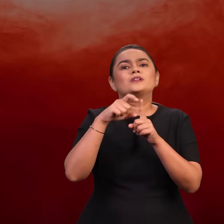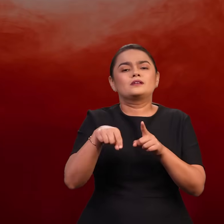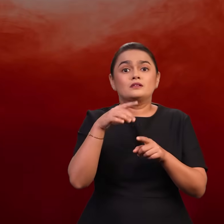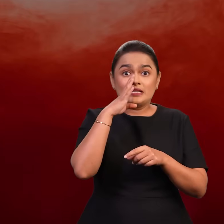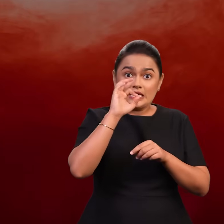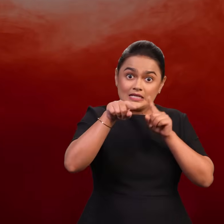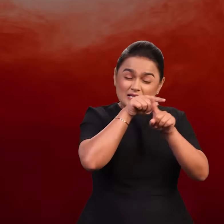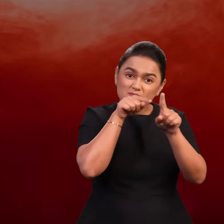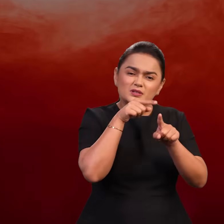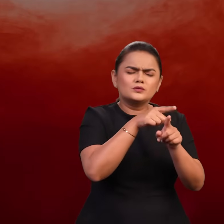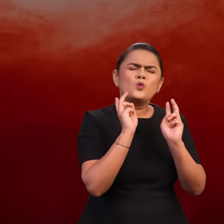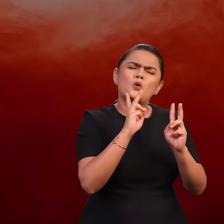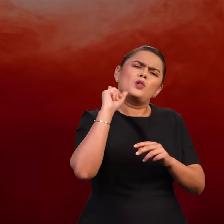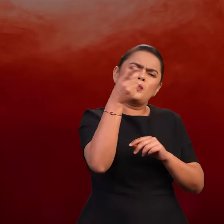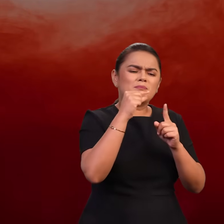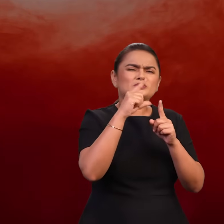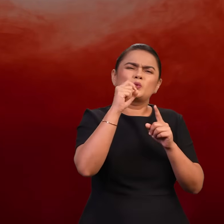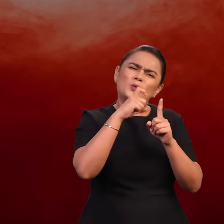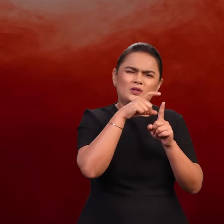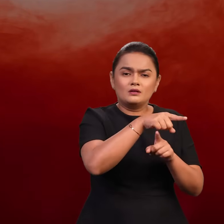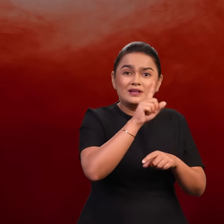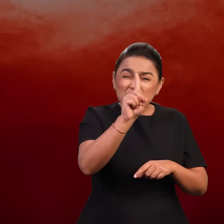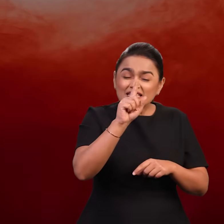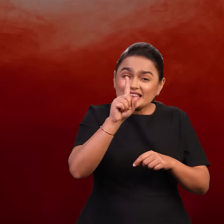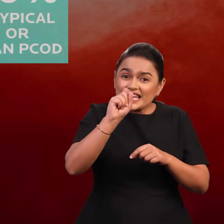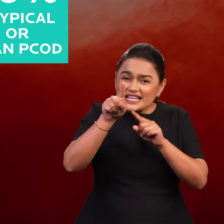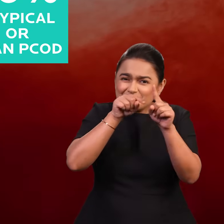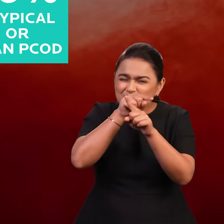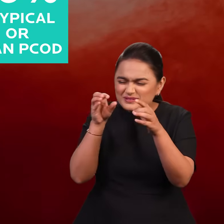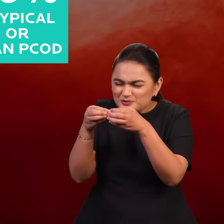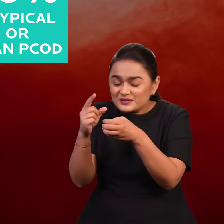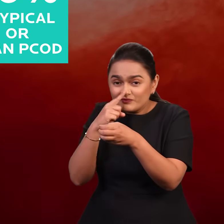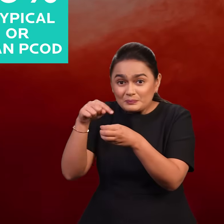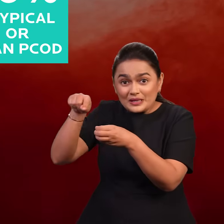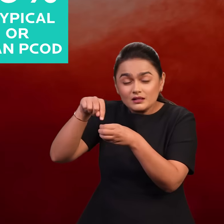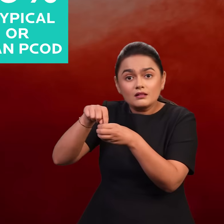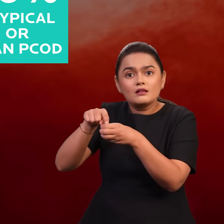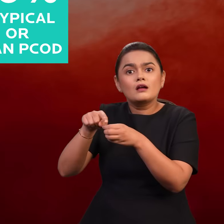of female would have a typical pcod, and 10% of the female would have